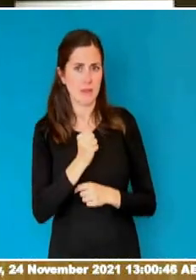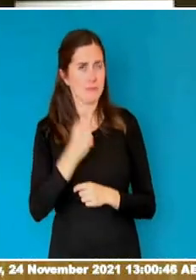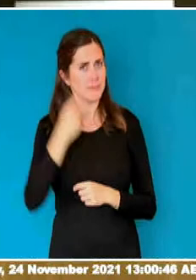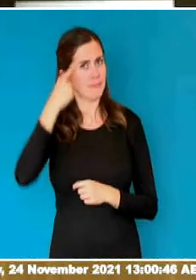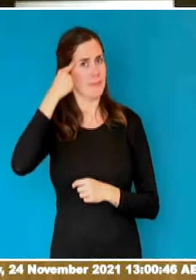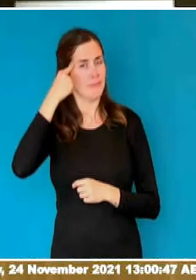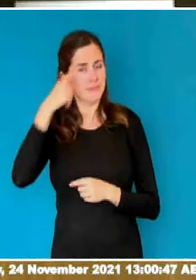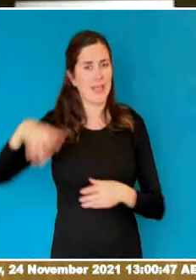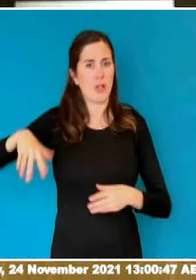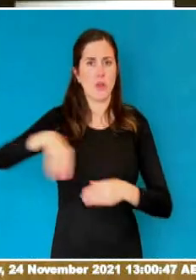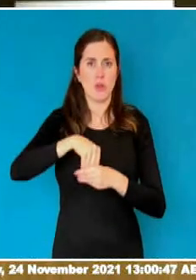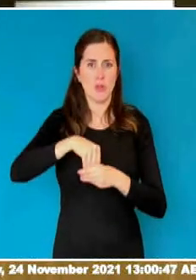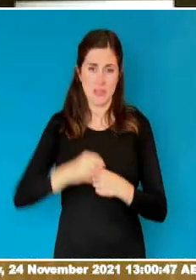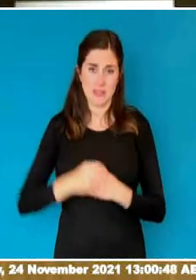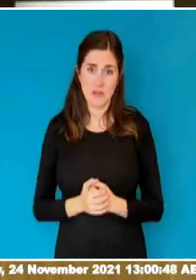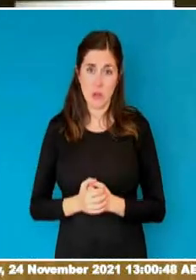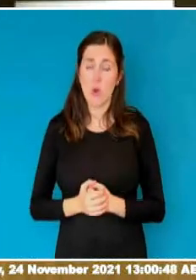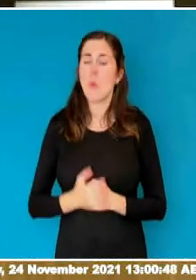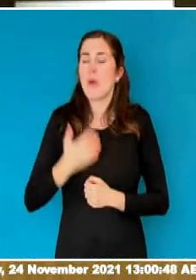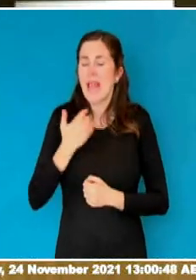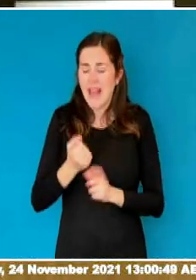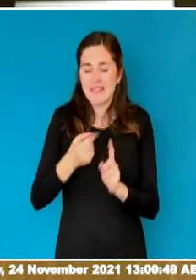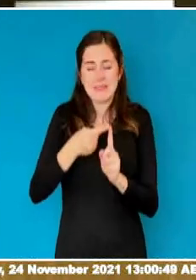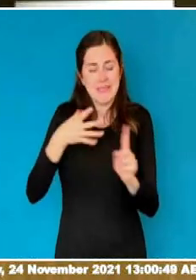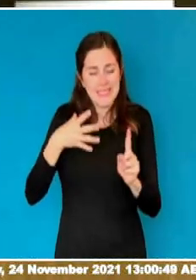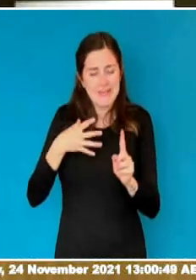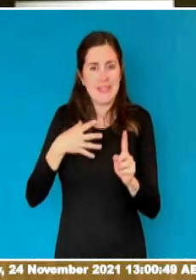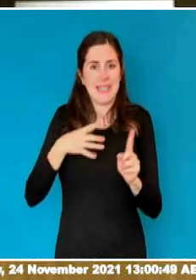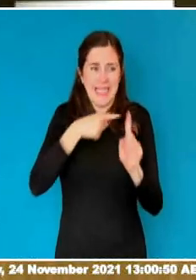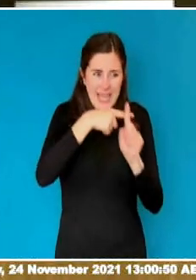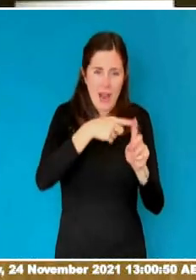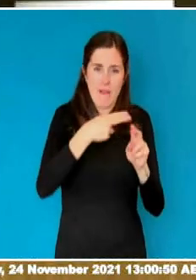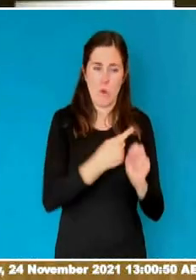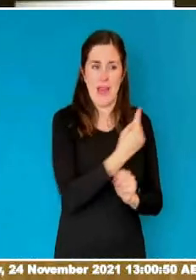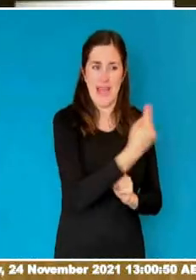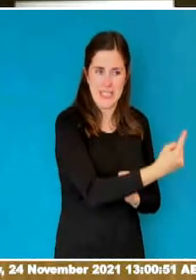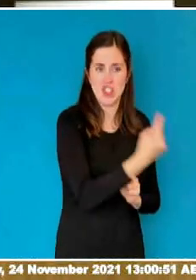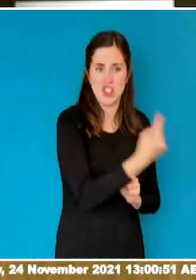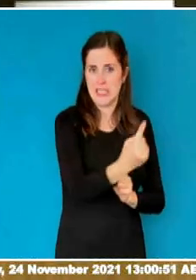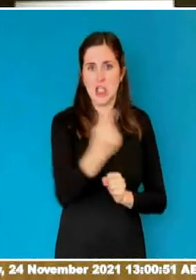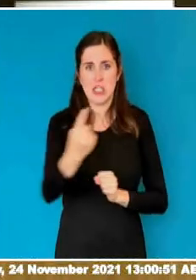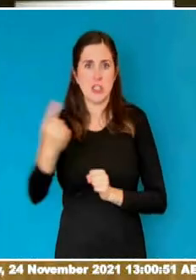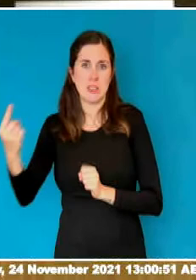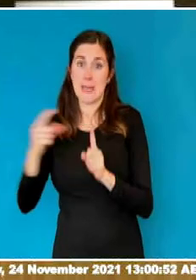contextualised targets for each of our business areas that their senior leaders will be accountable for as well.